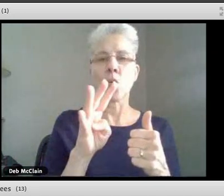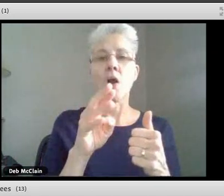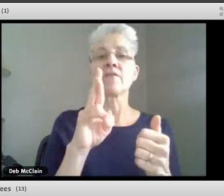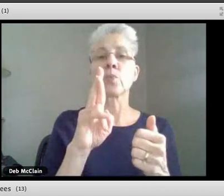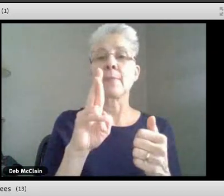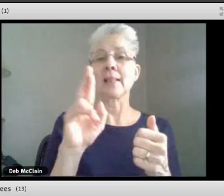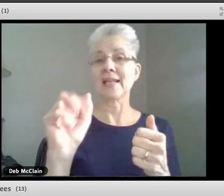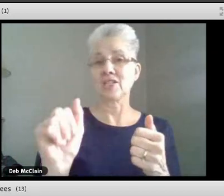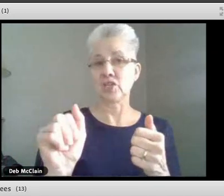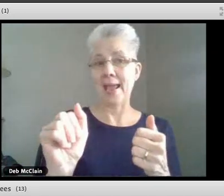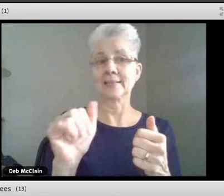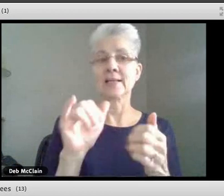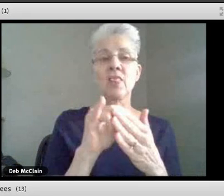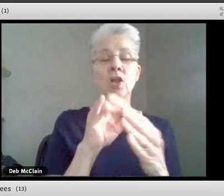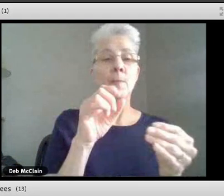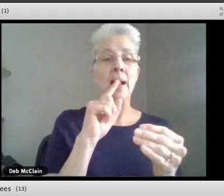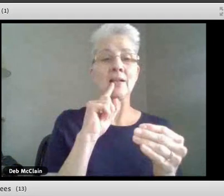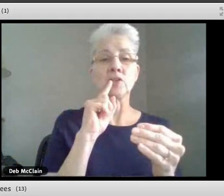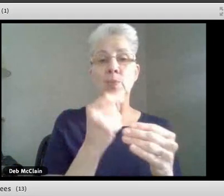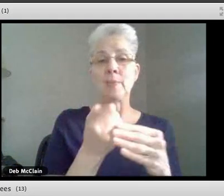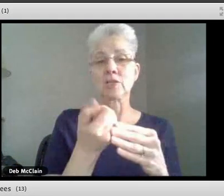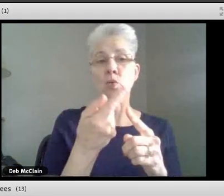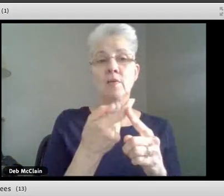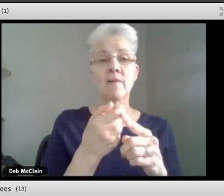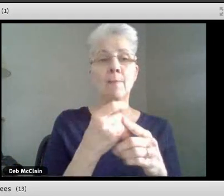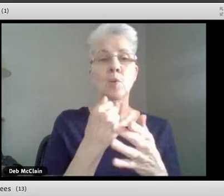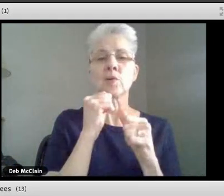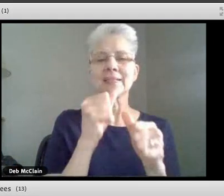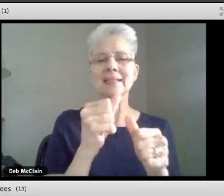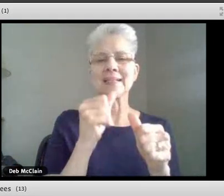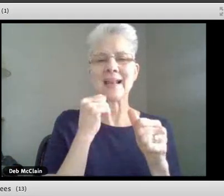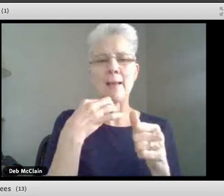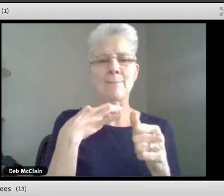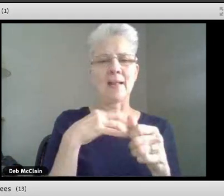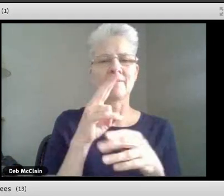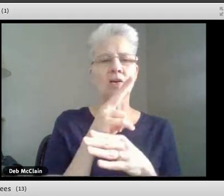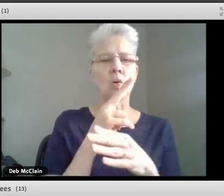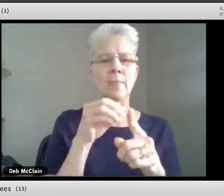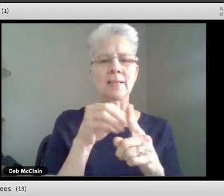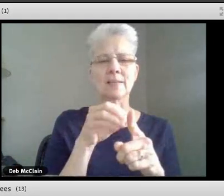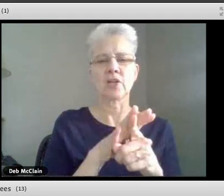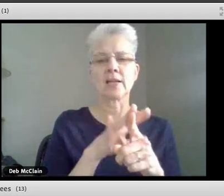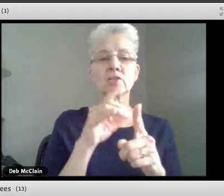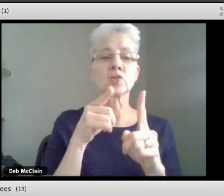denied the benefits of or be subjected to discrimination under any program or activity